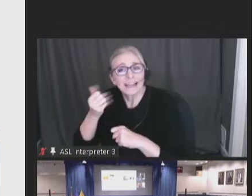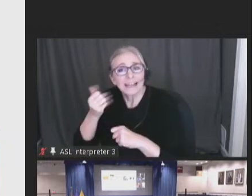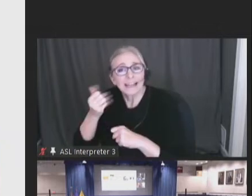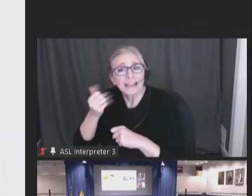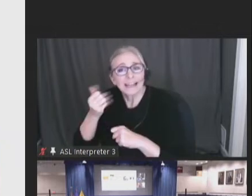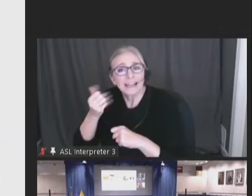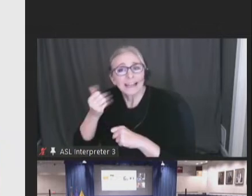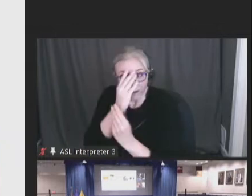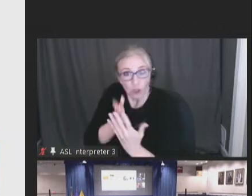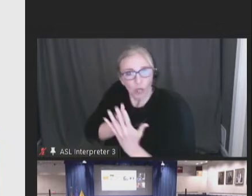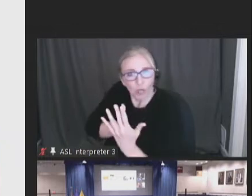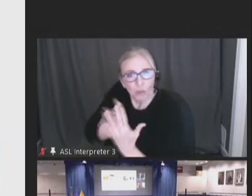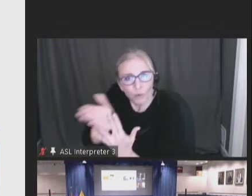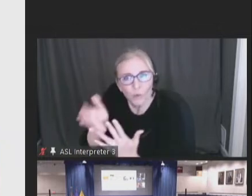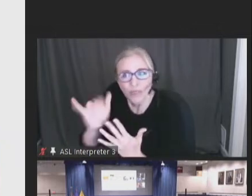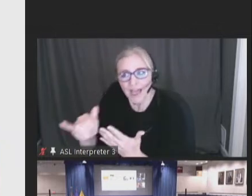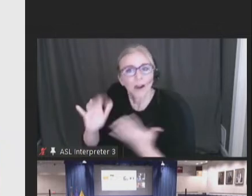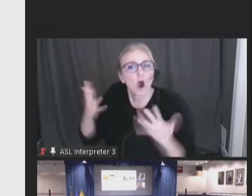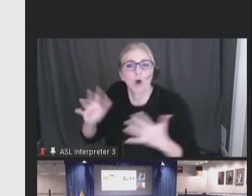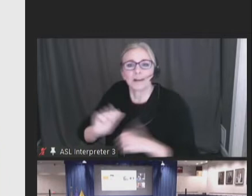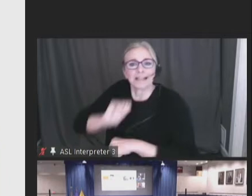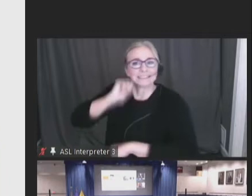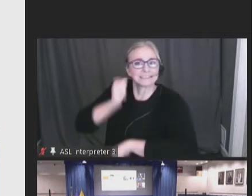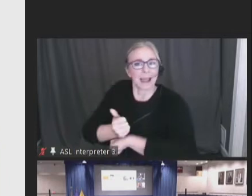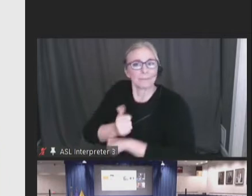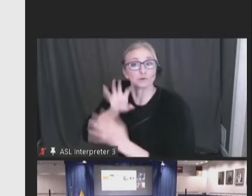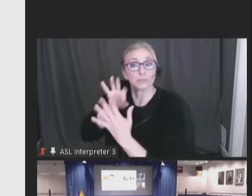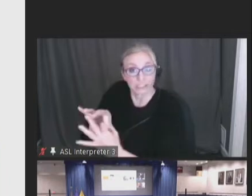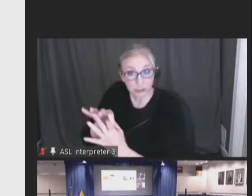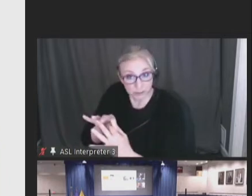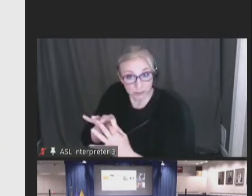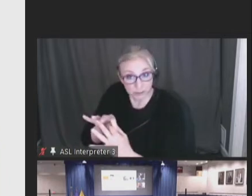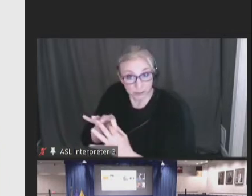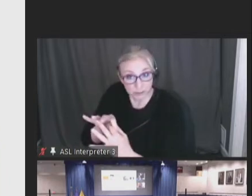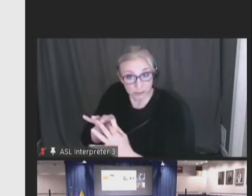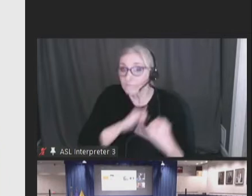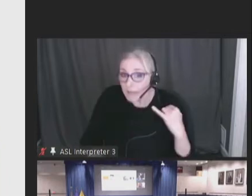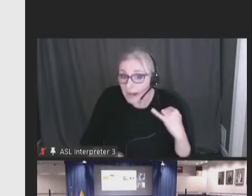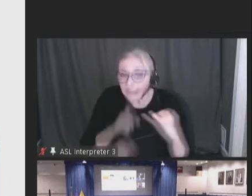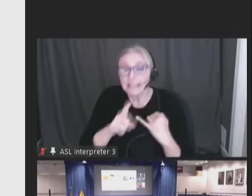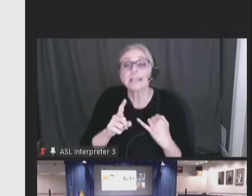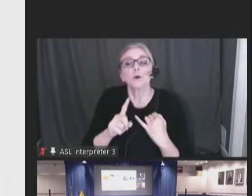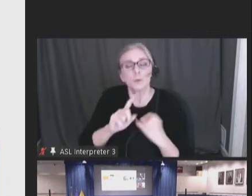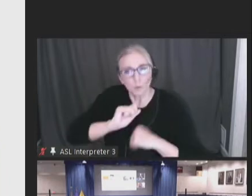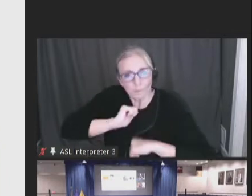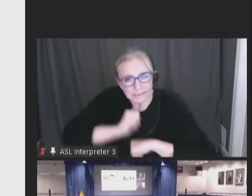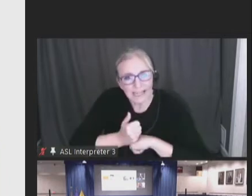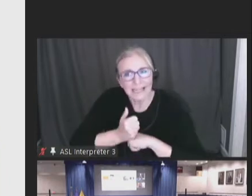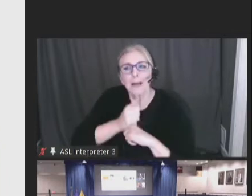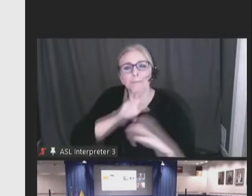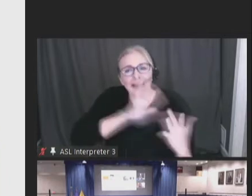established relationship. And then finally, we were building an infrastructure of equity